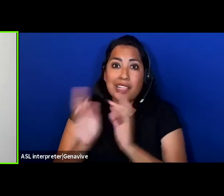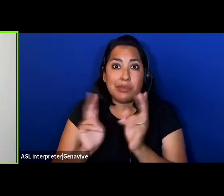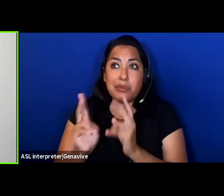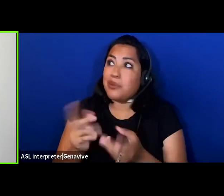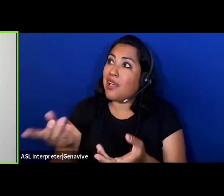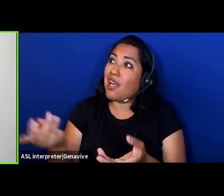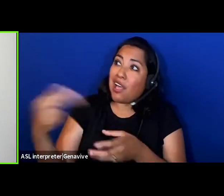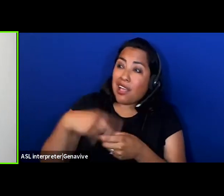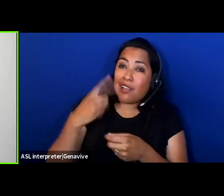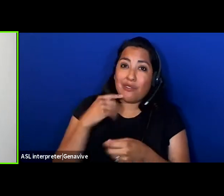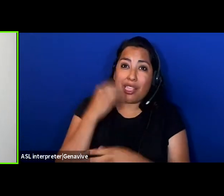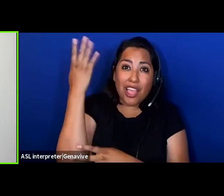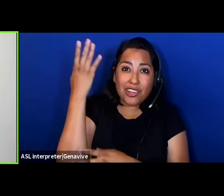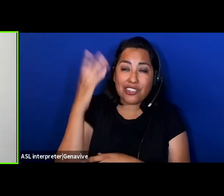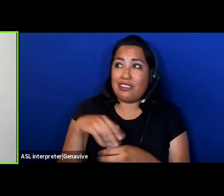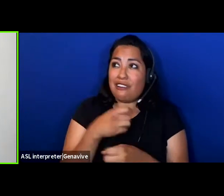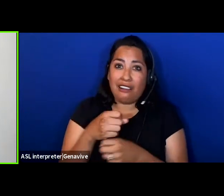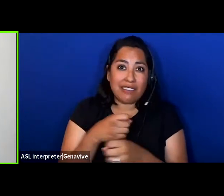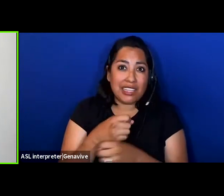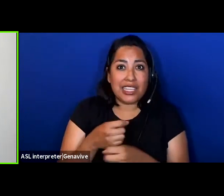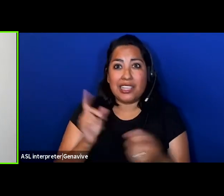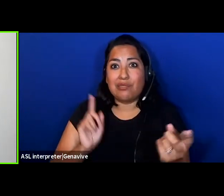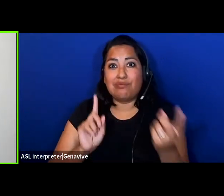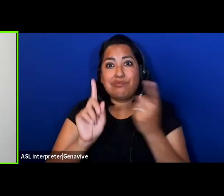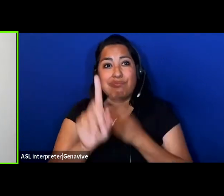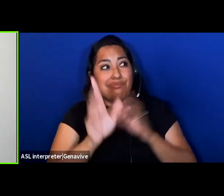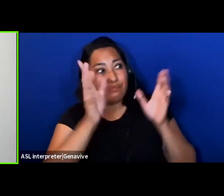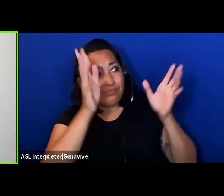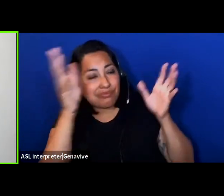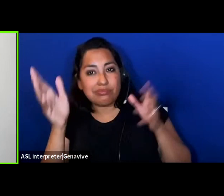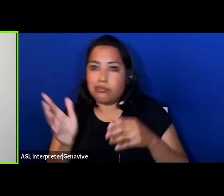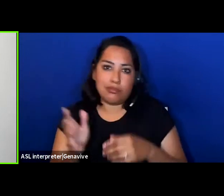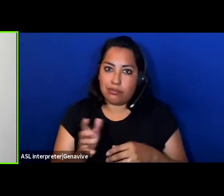run into each other in the halls or stop by each other's offices. In the remote setting,